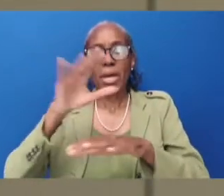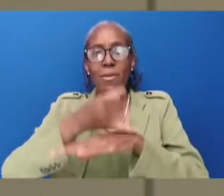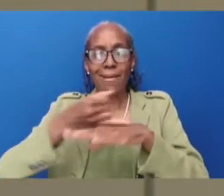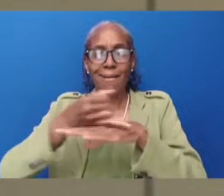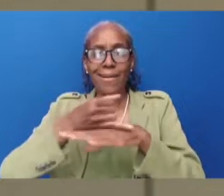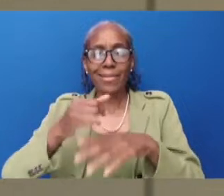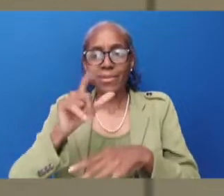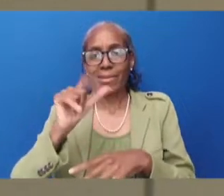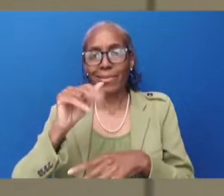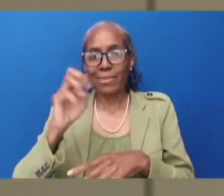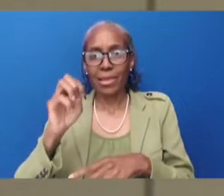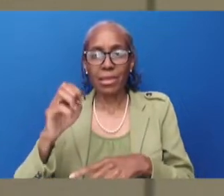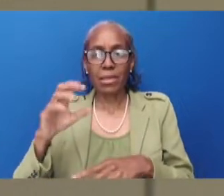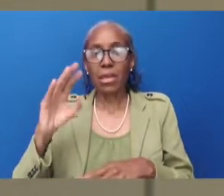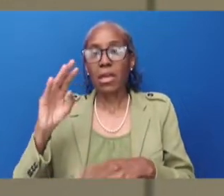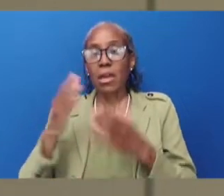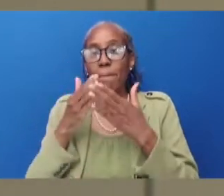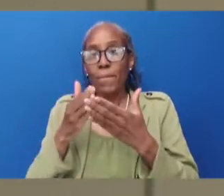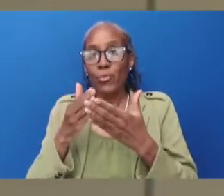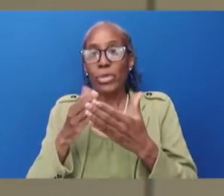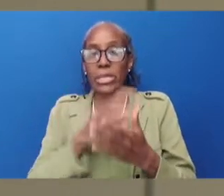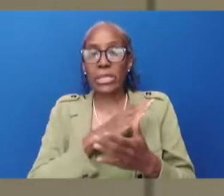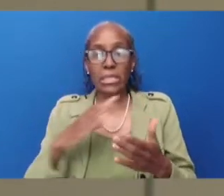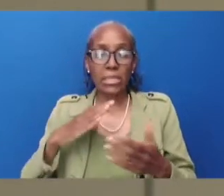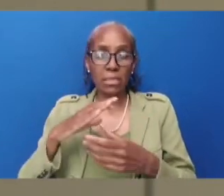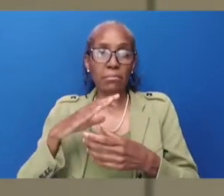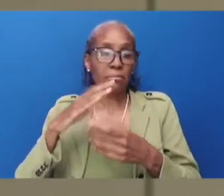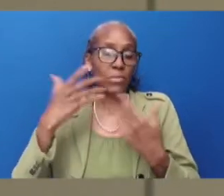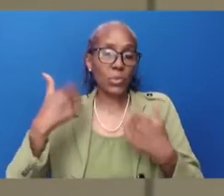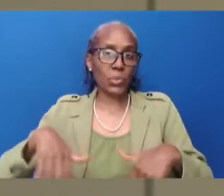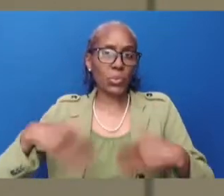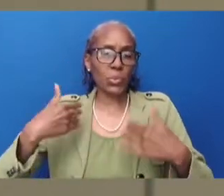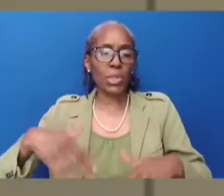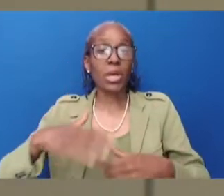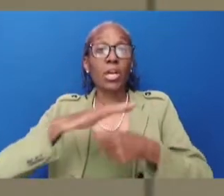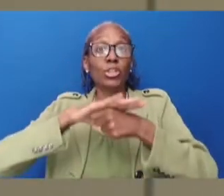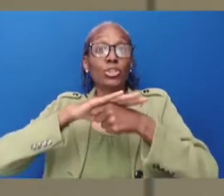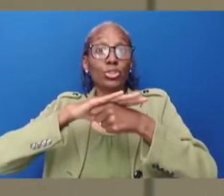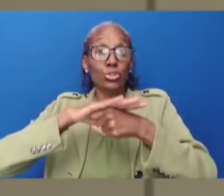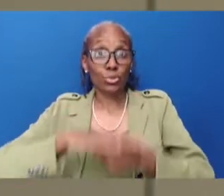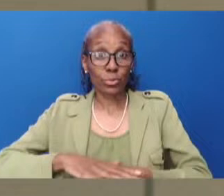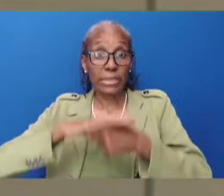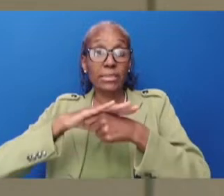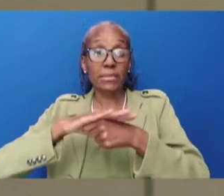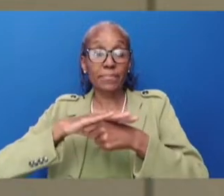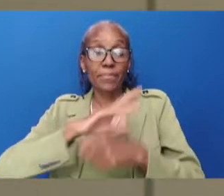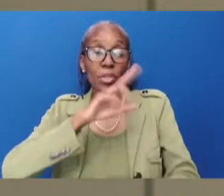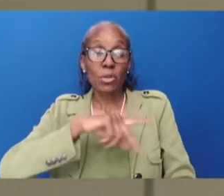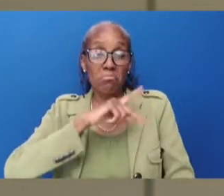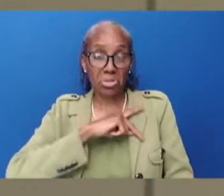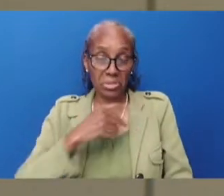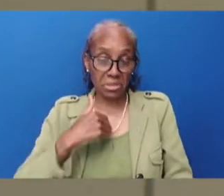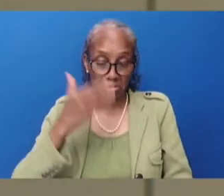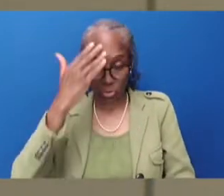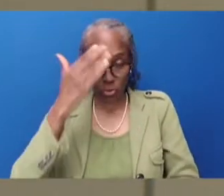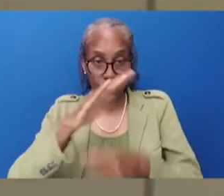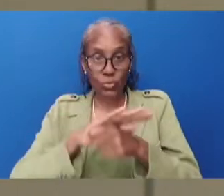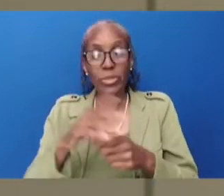IMPACTS OF NOT HAVING MOUNTAIN